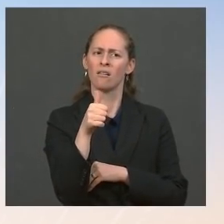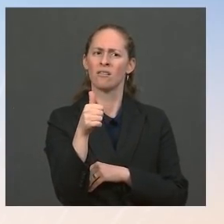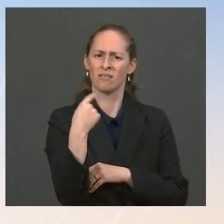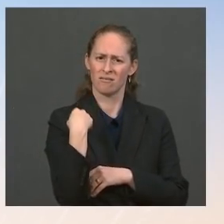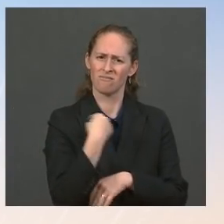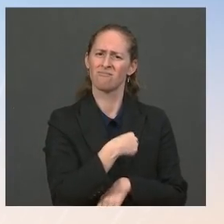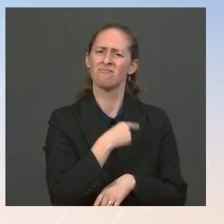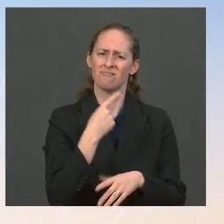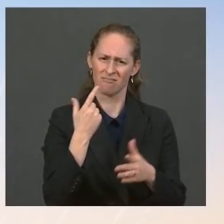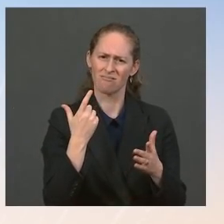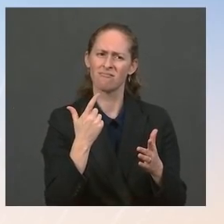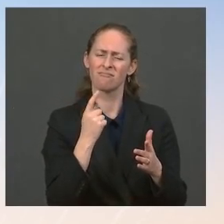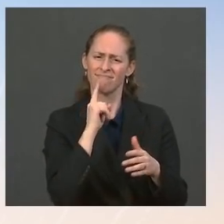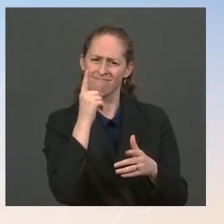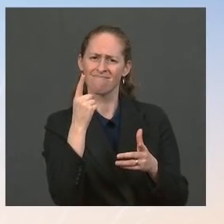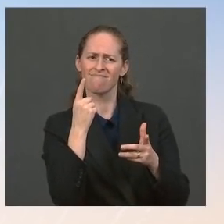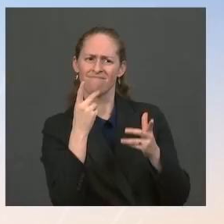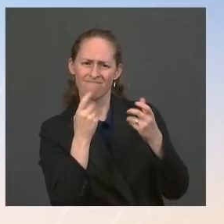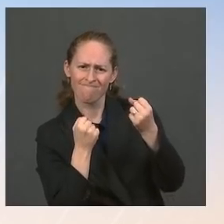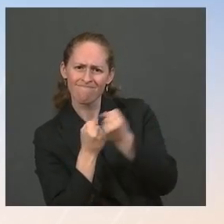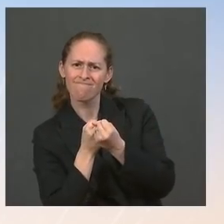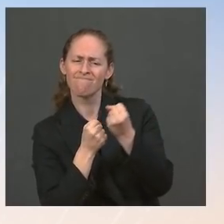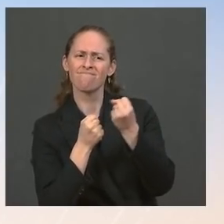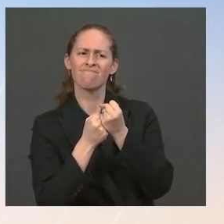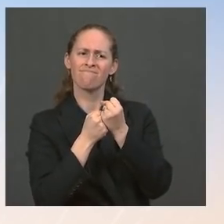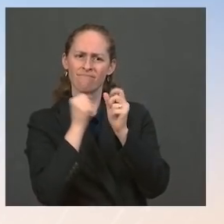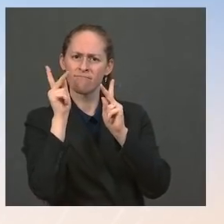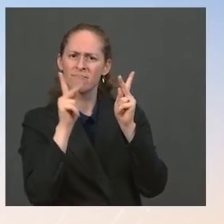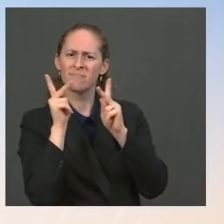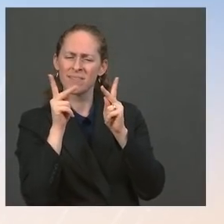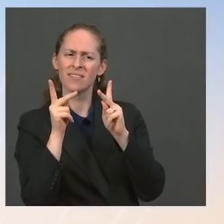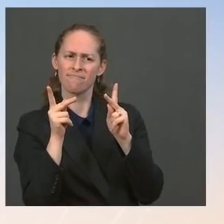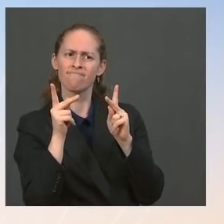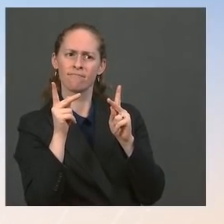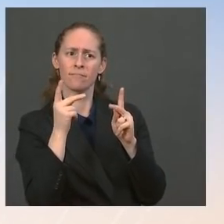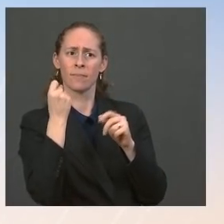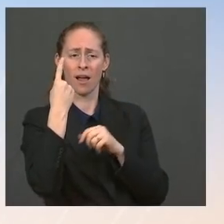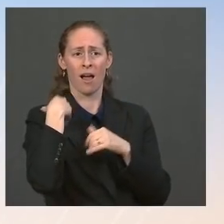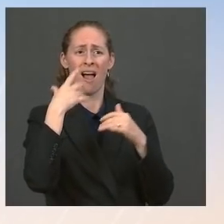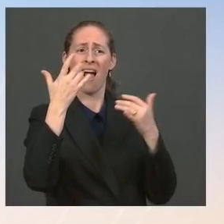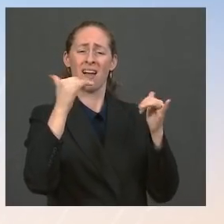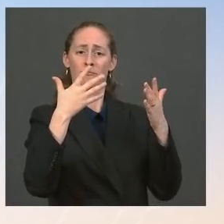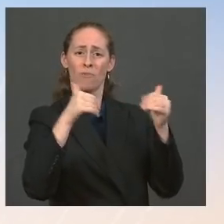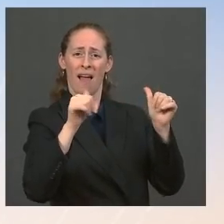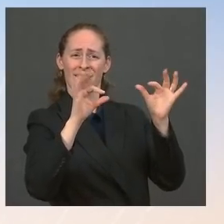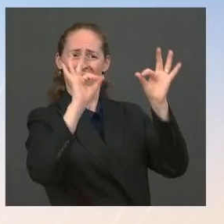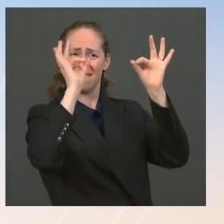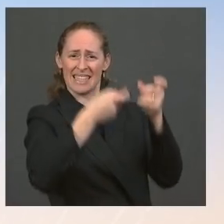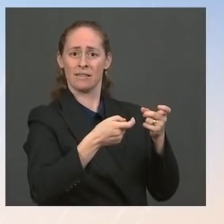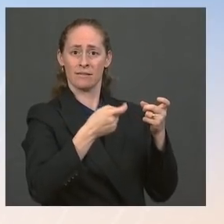by reason of the immorality of the past administration. We are reuniting families that were separated.